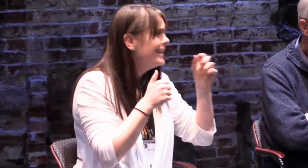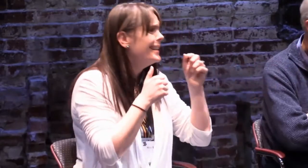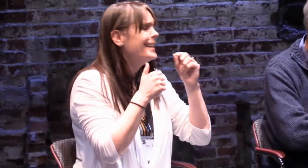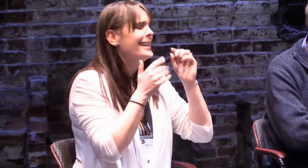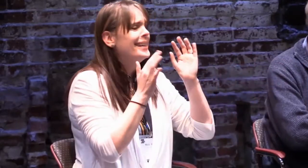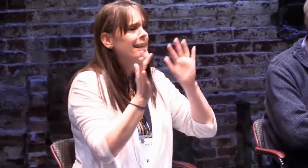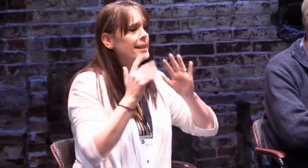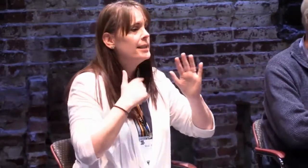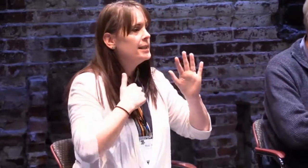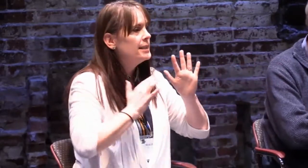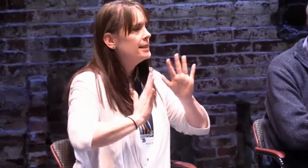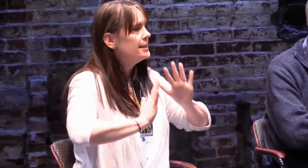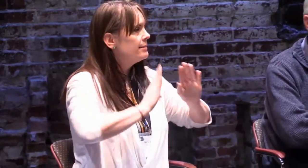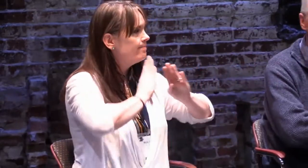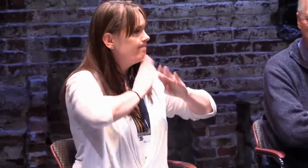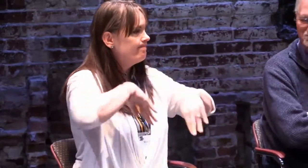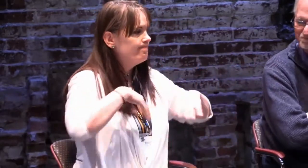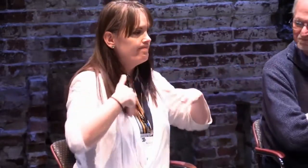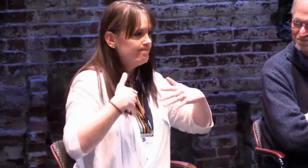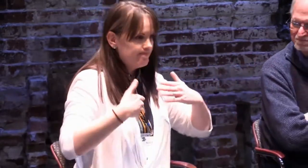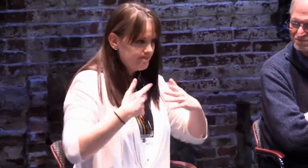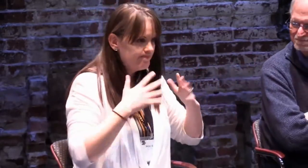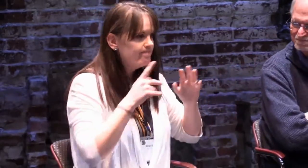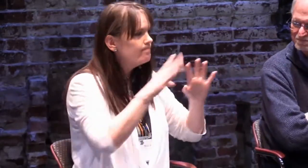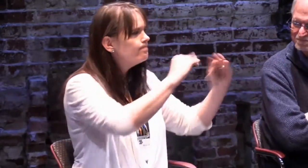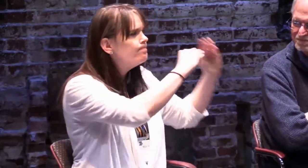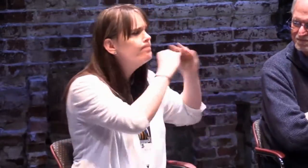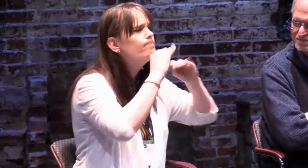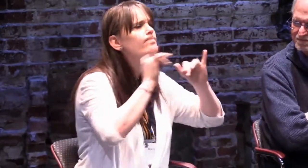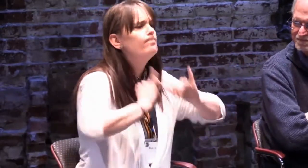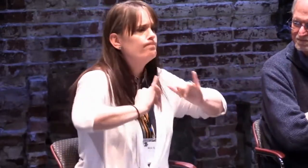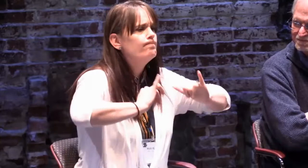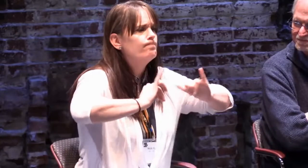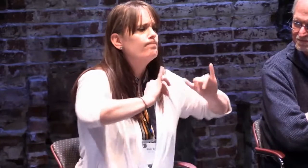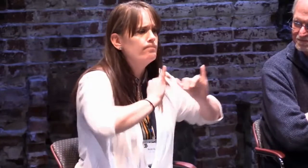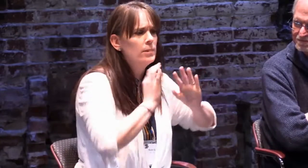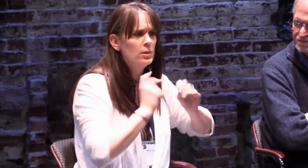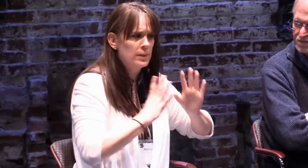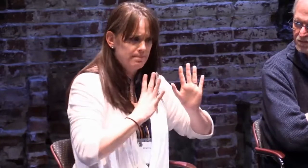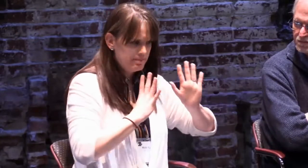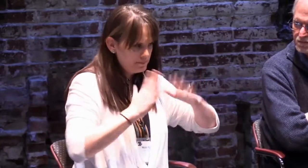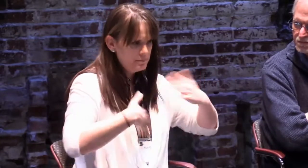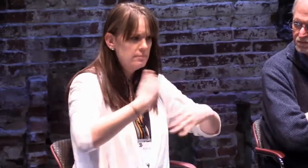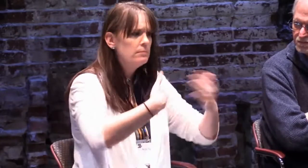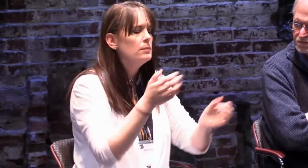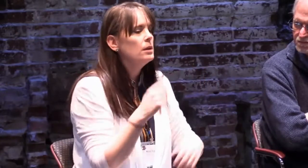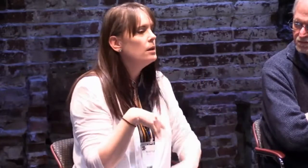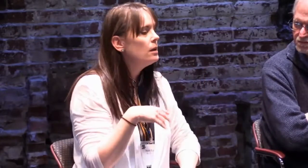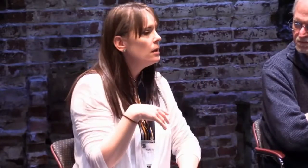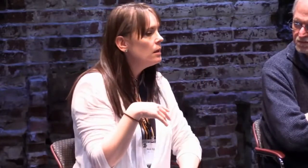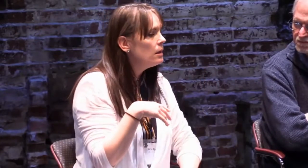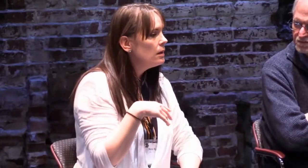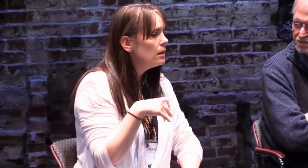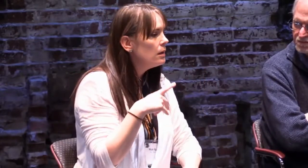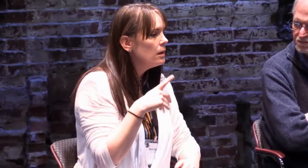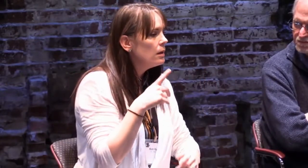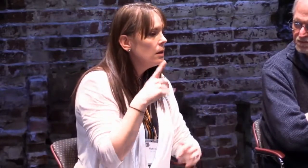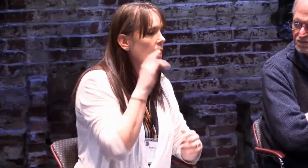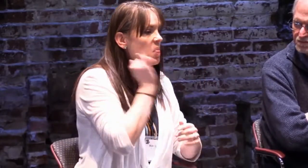but I did meet Alexandria, who has been lovely. But I was a quiet person. I was not outspoken.